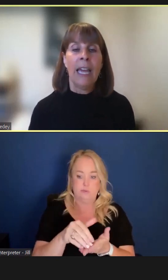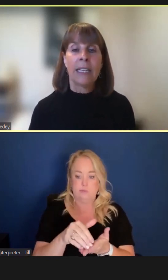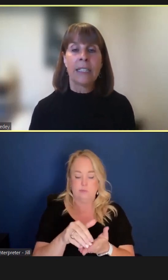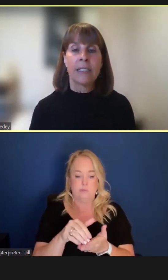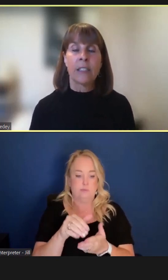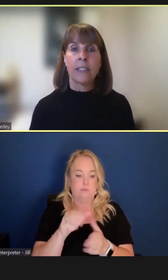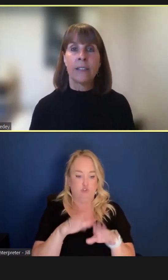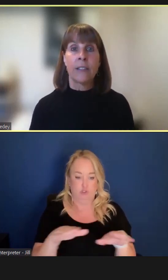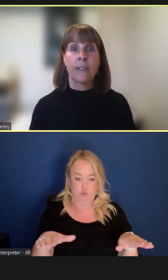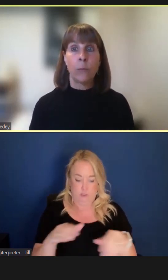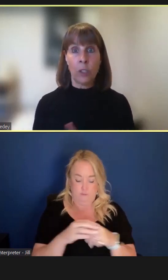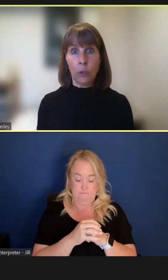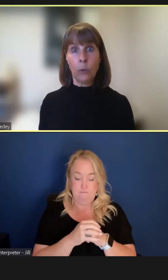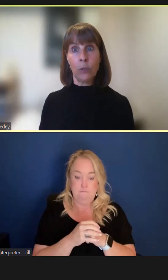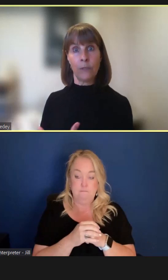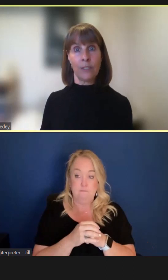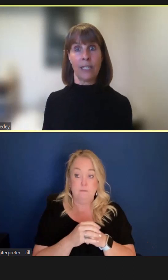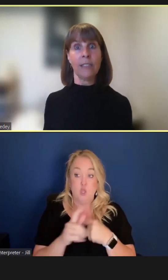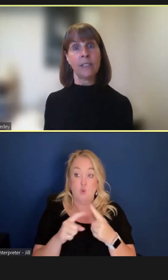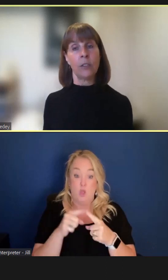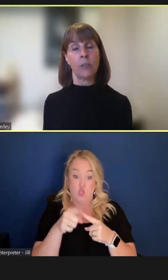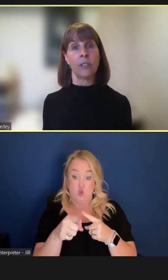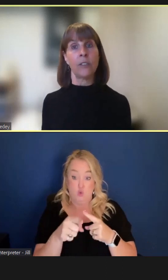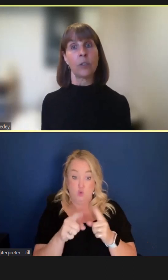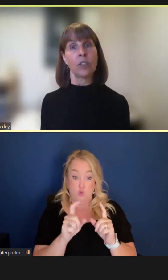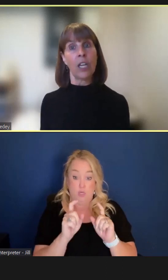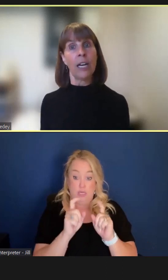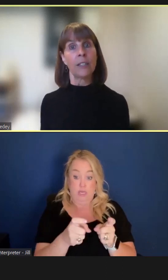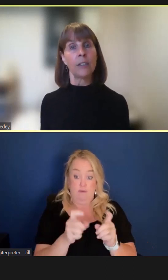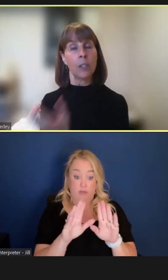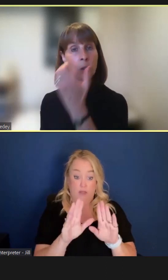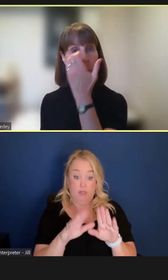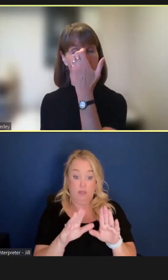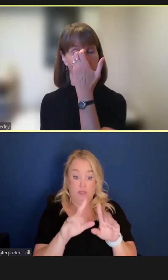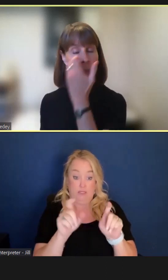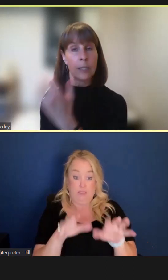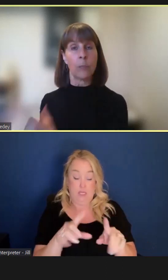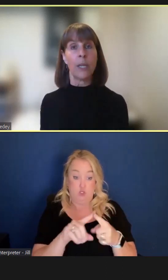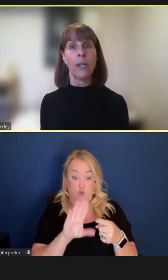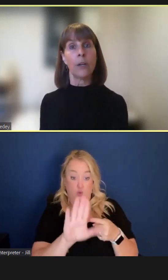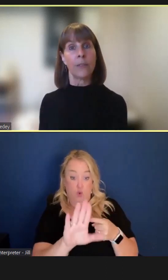and when you give the test to your individual child you can compare that